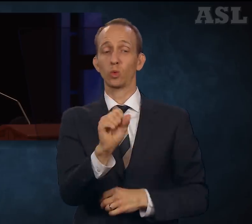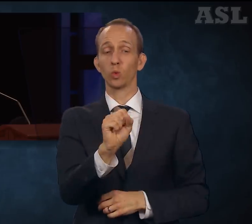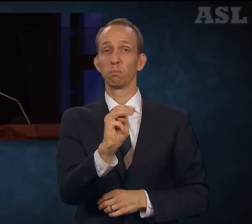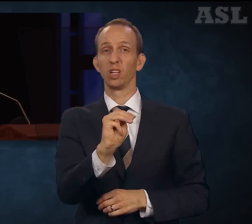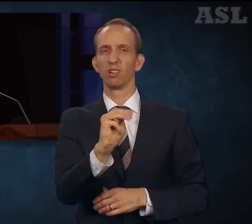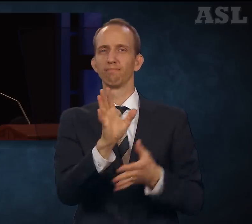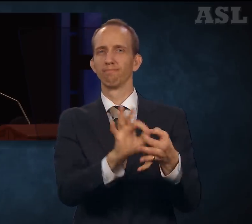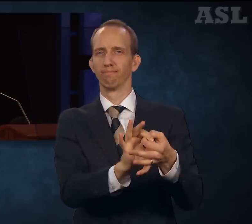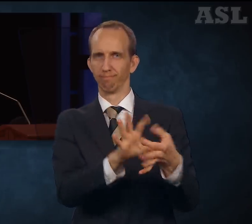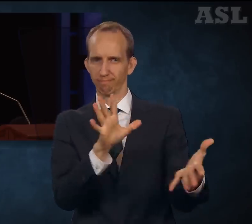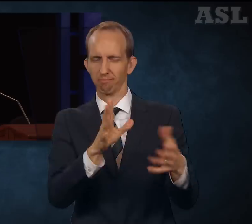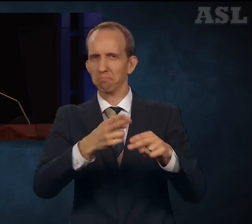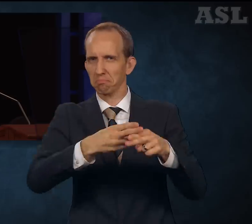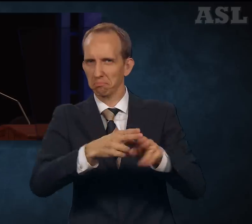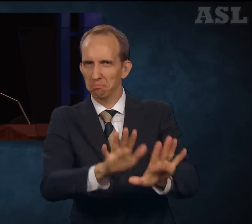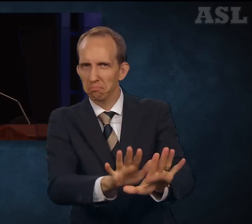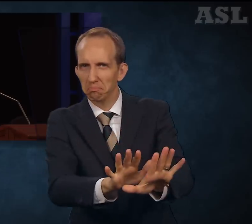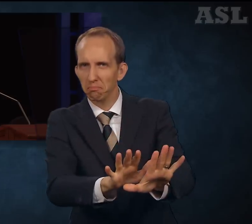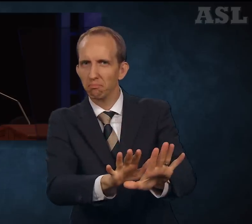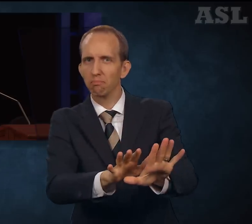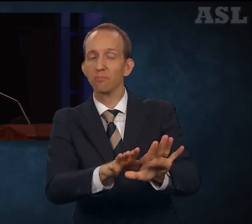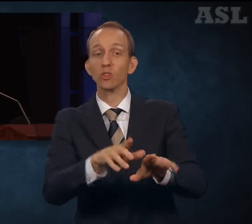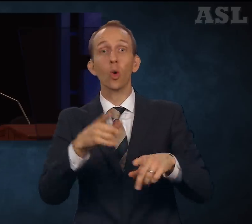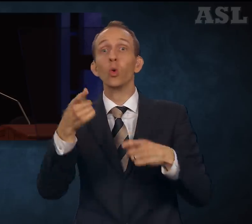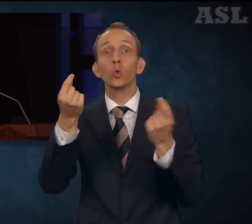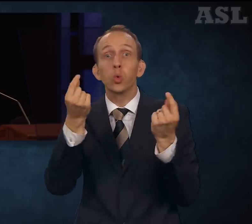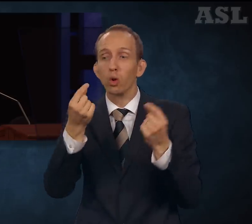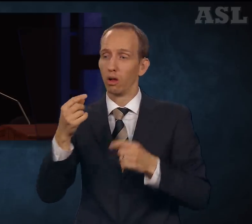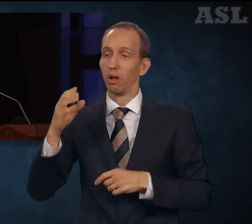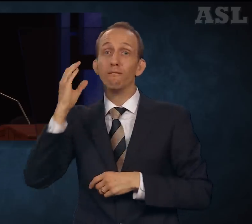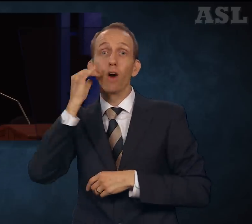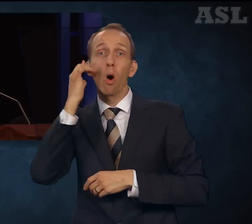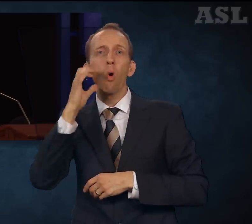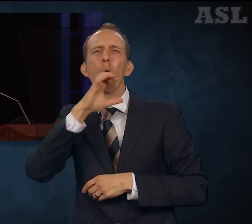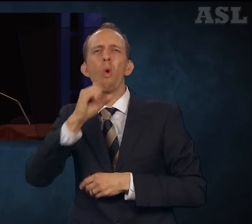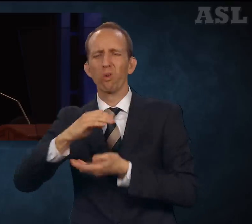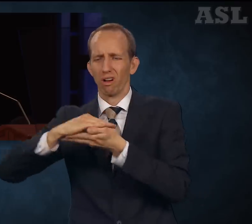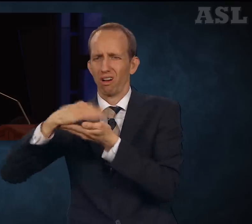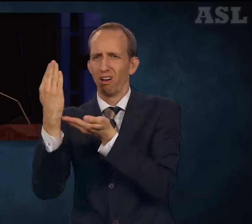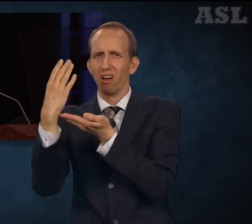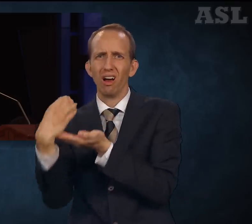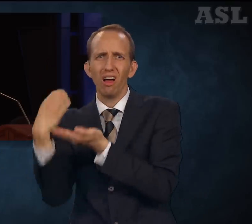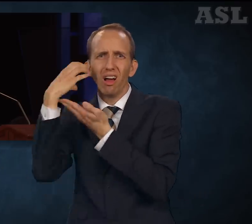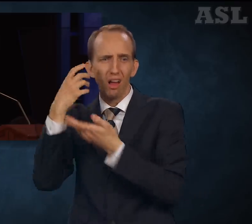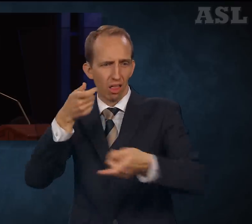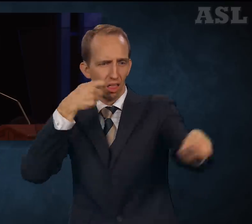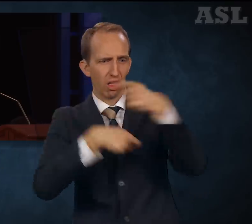SOCIAL MEDIA FOR A TIME.